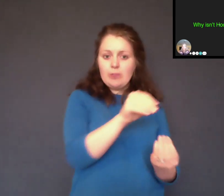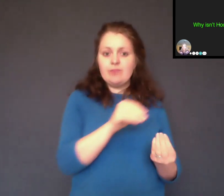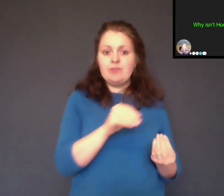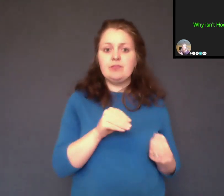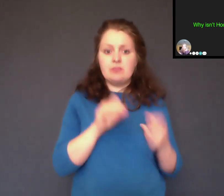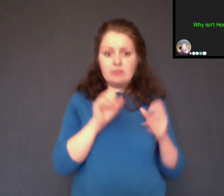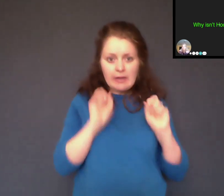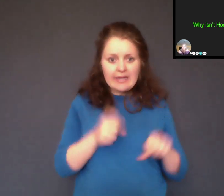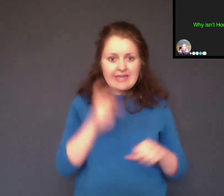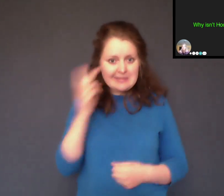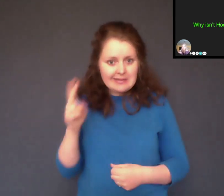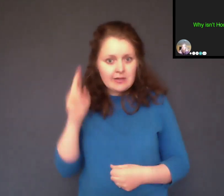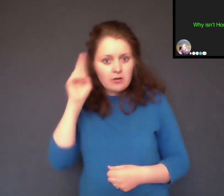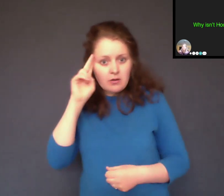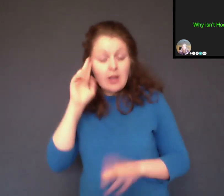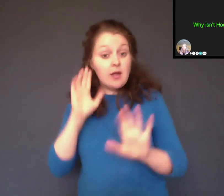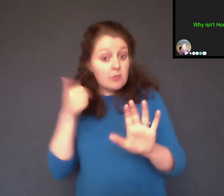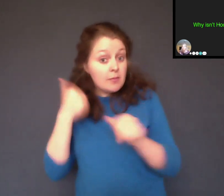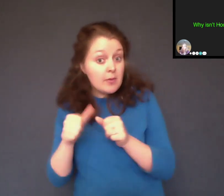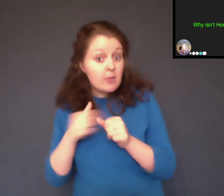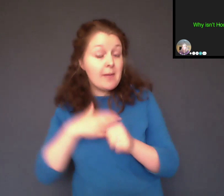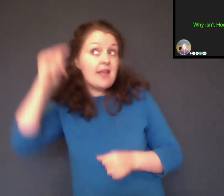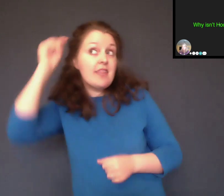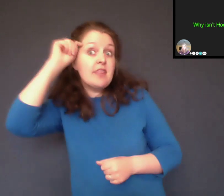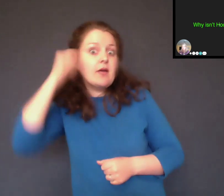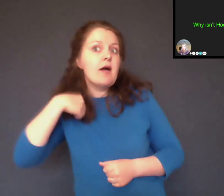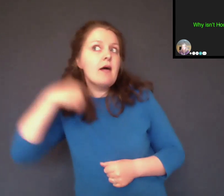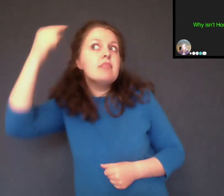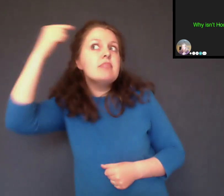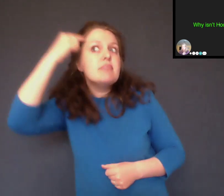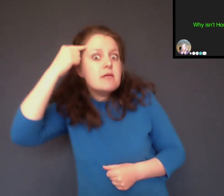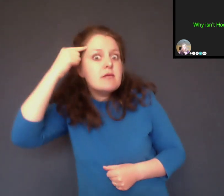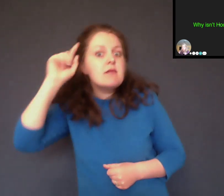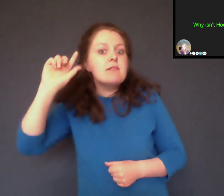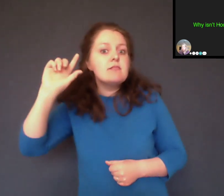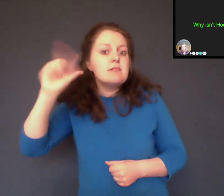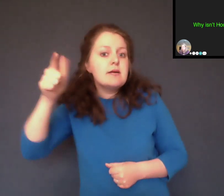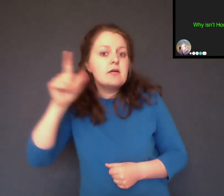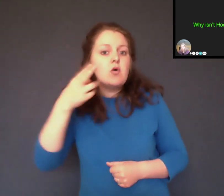and remember i'm having this theory that he wants harvey's soul so let's keep reading and find out